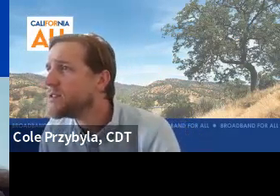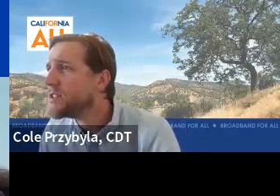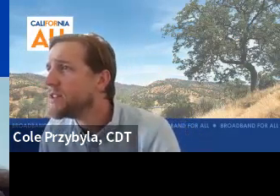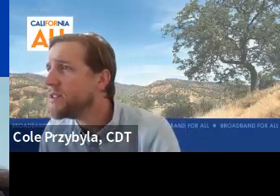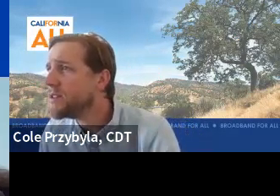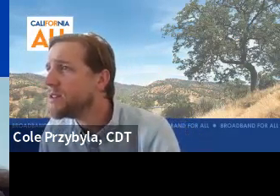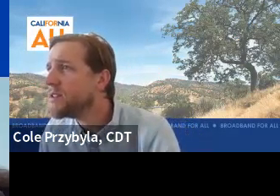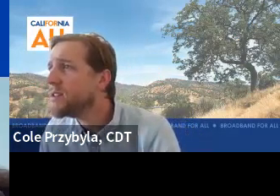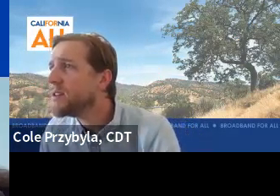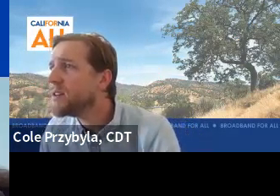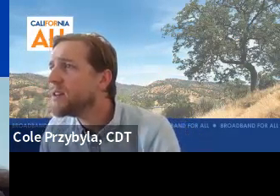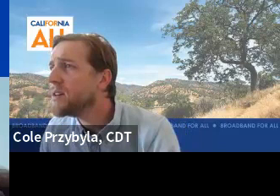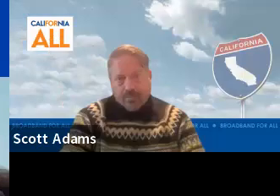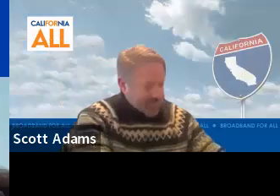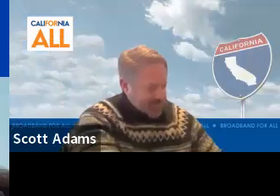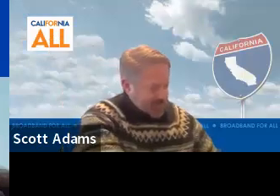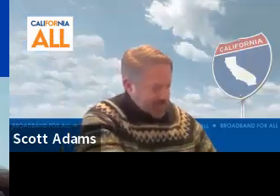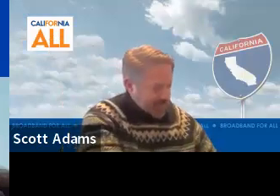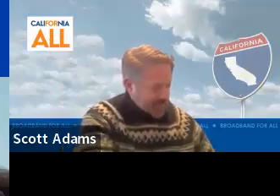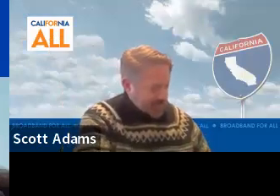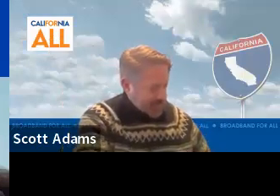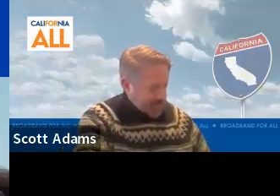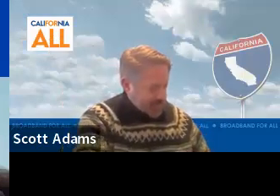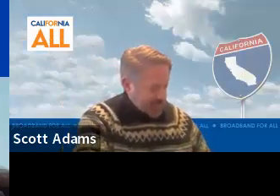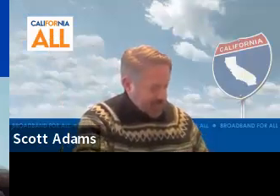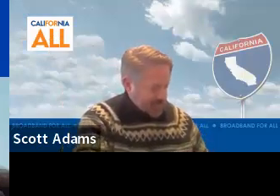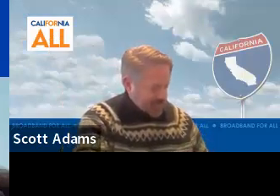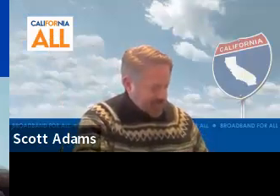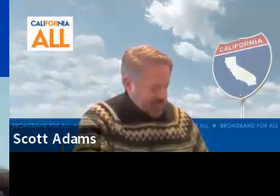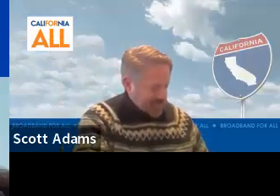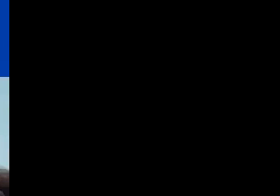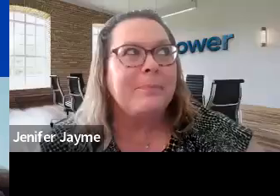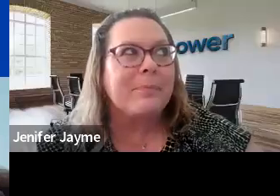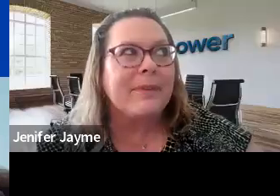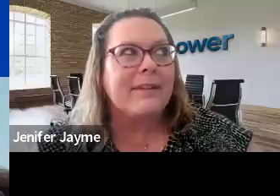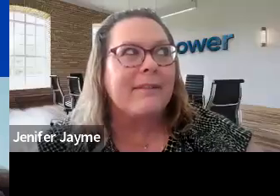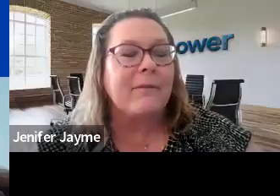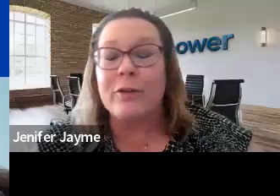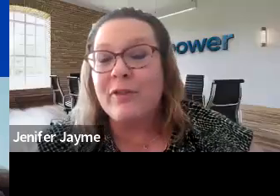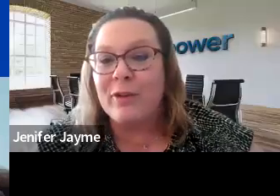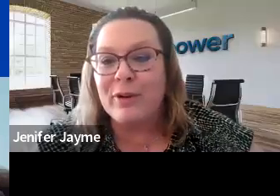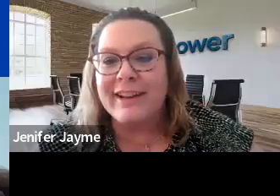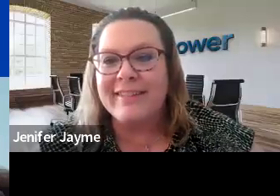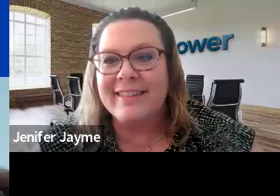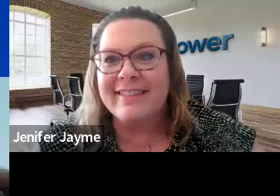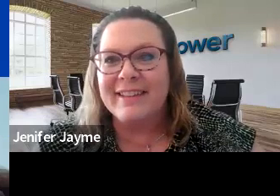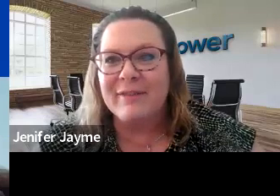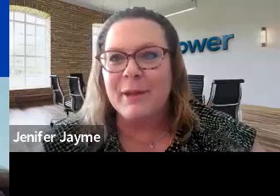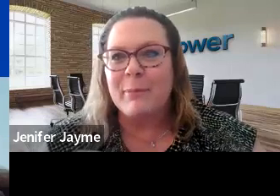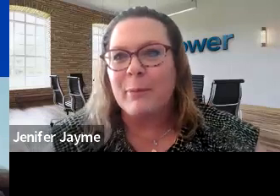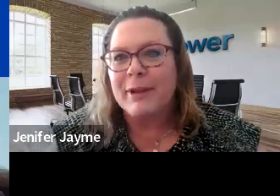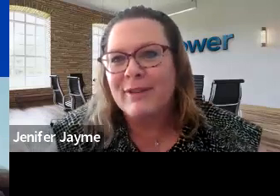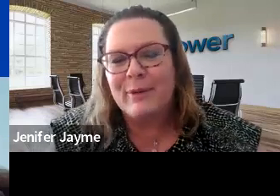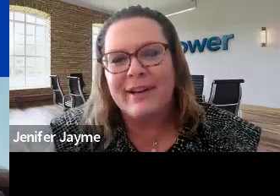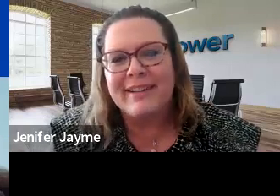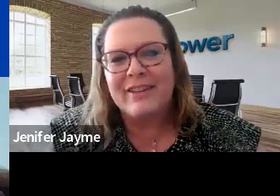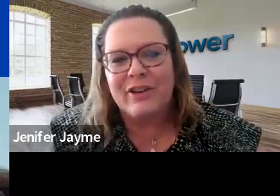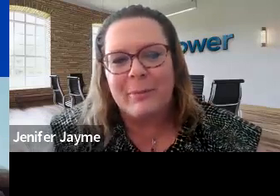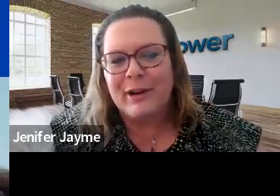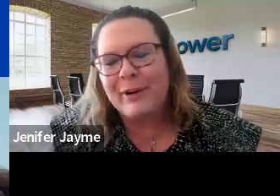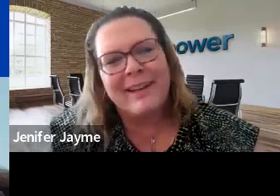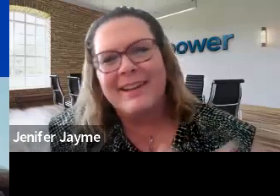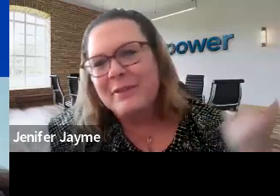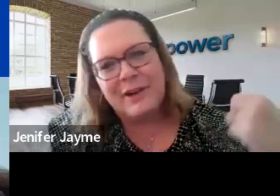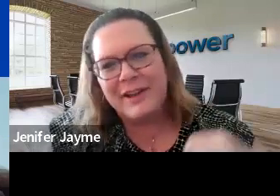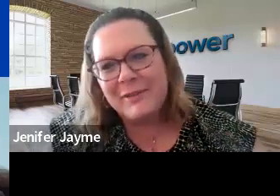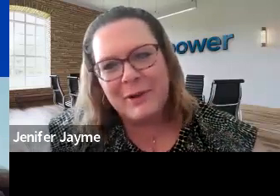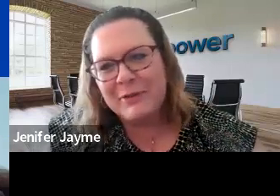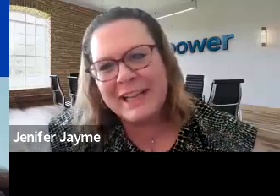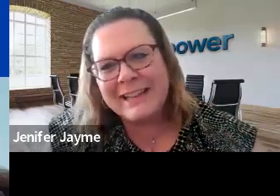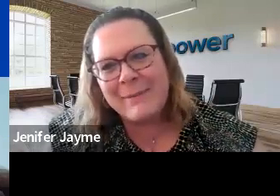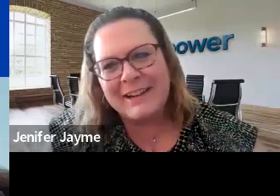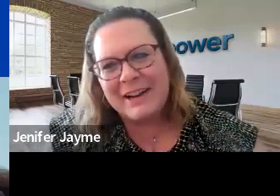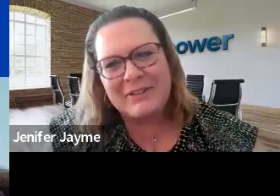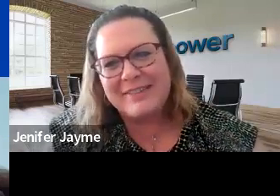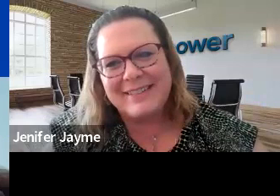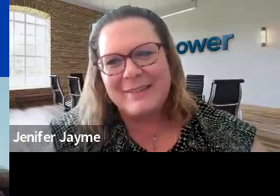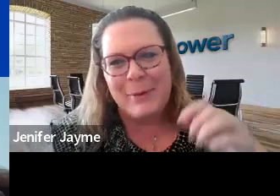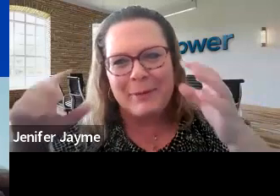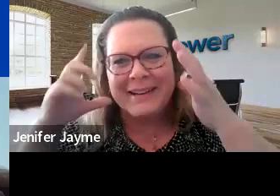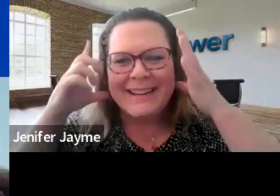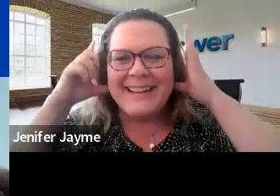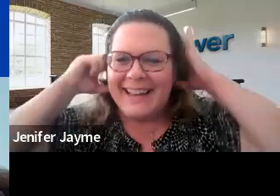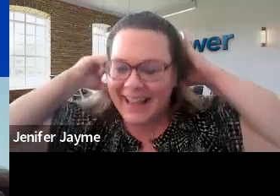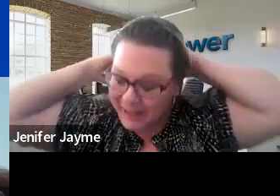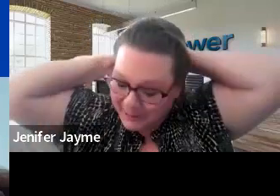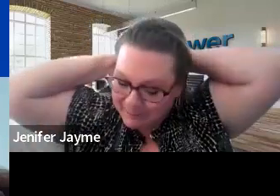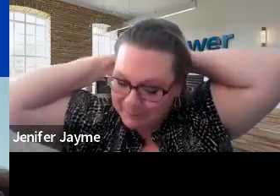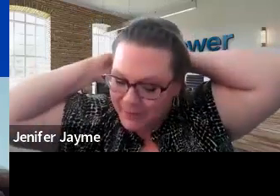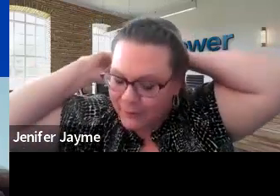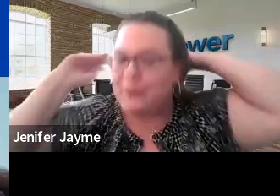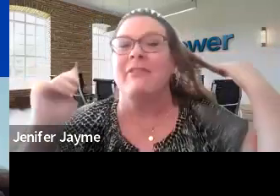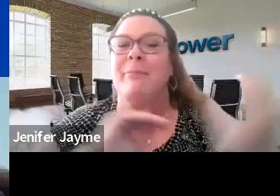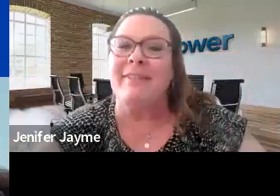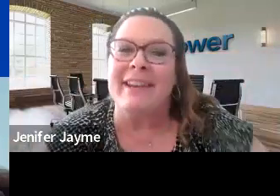Hi, thanks for first of all organizing this, so I represent